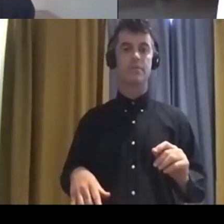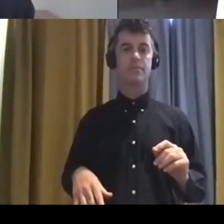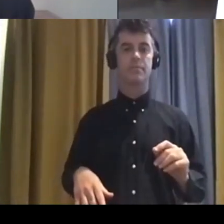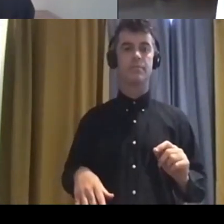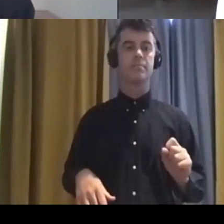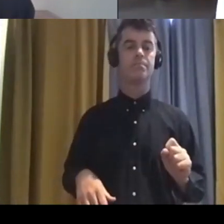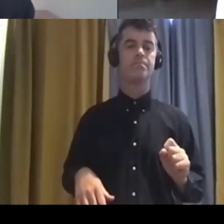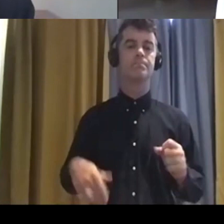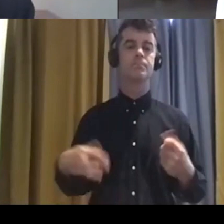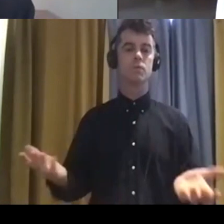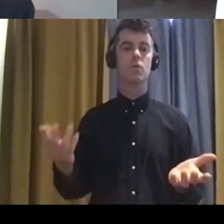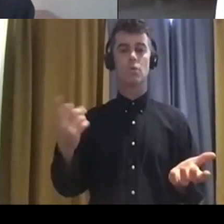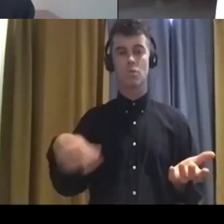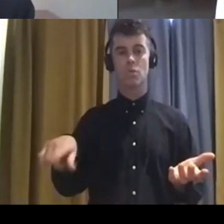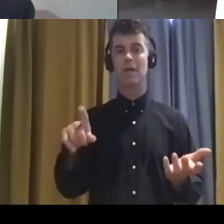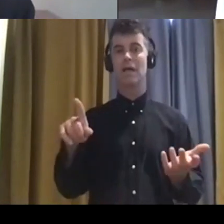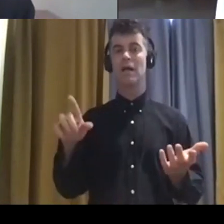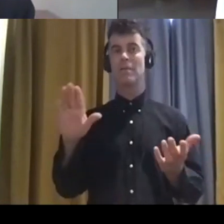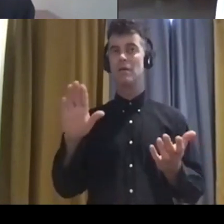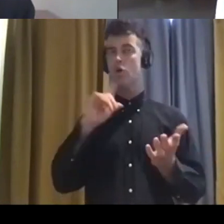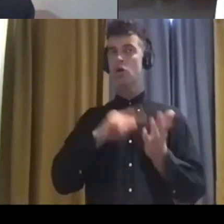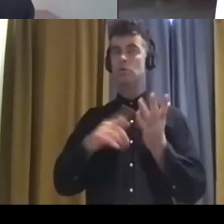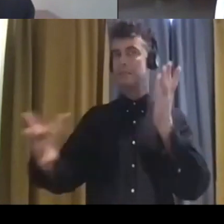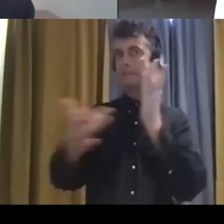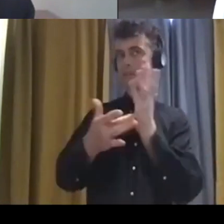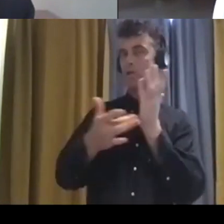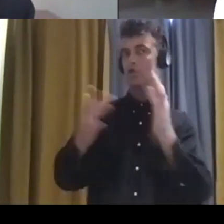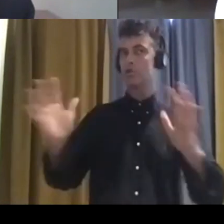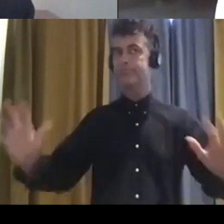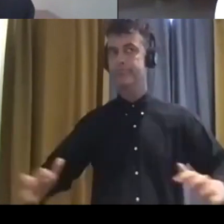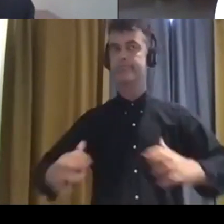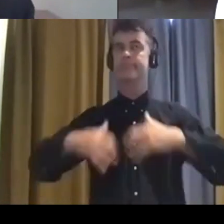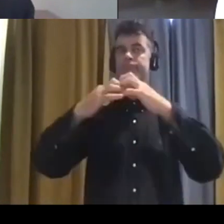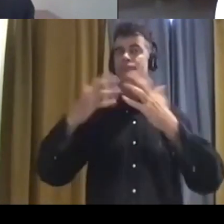So we are about harnessing technology to build social and economic and physical inclusion